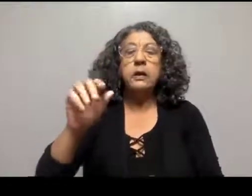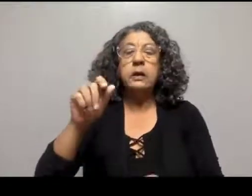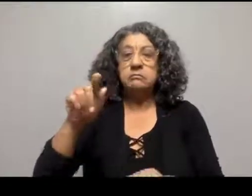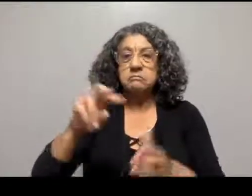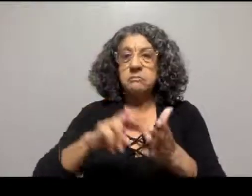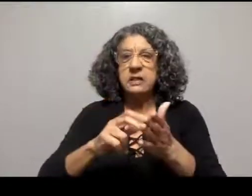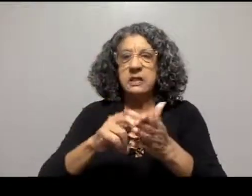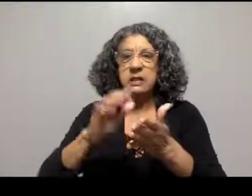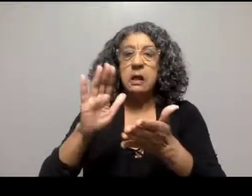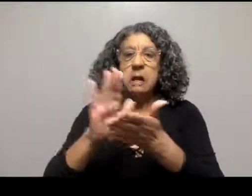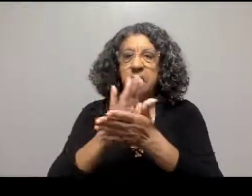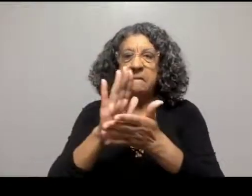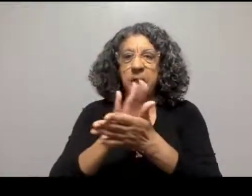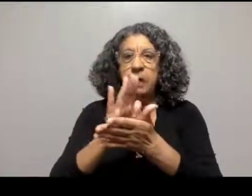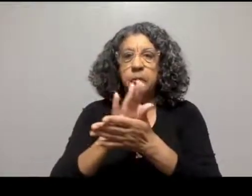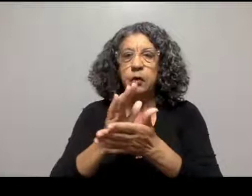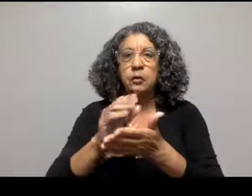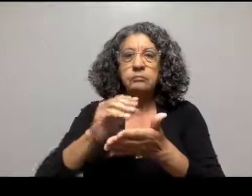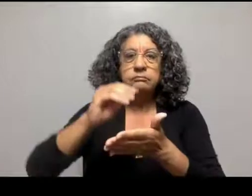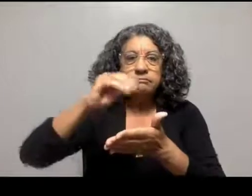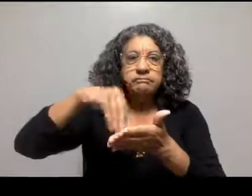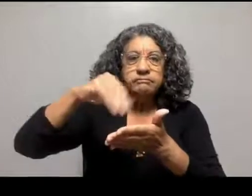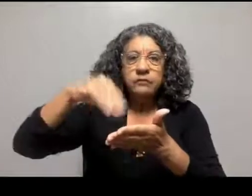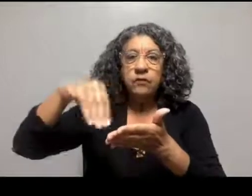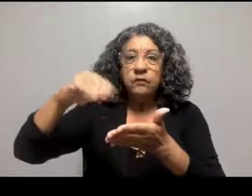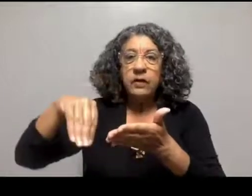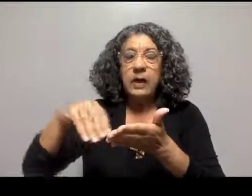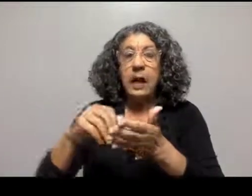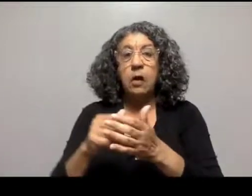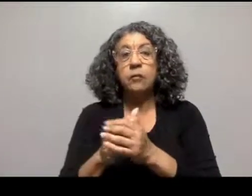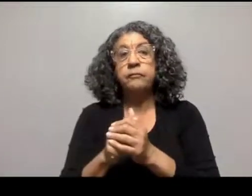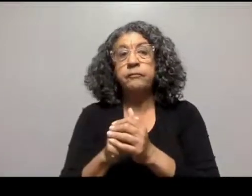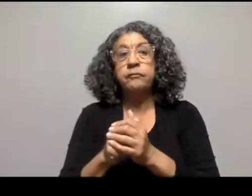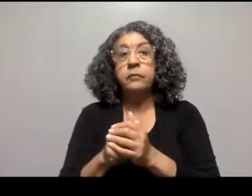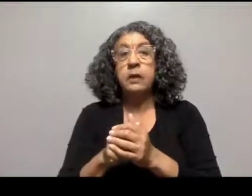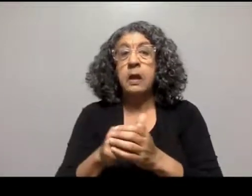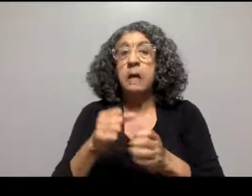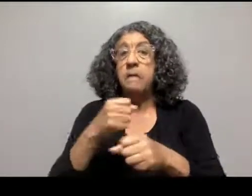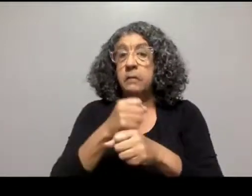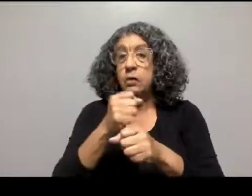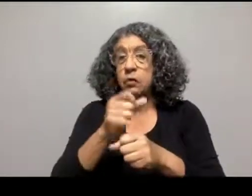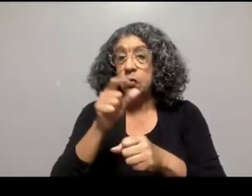Onboarding means you have to fill out paperwork